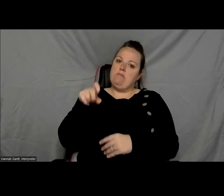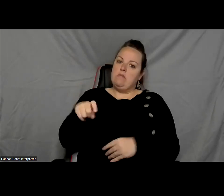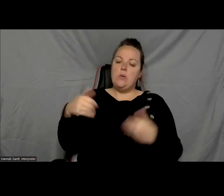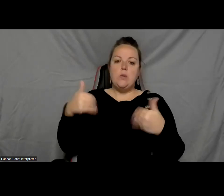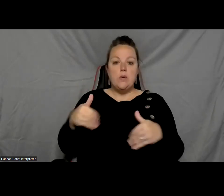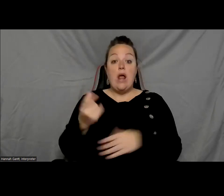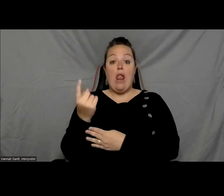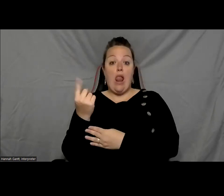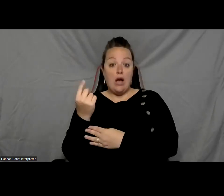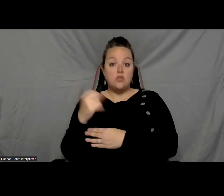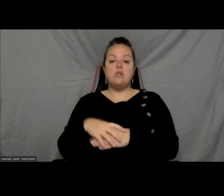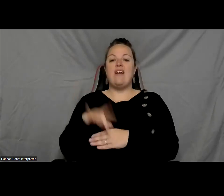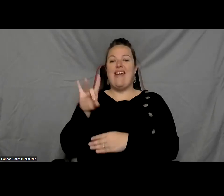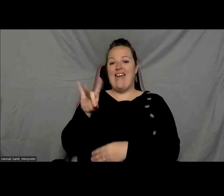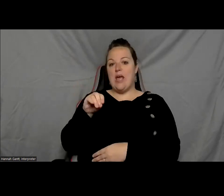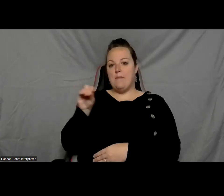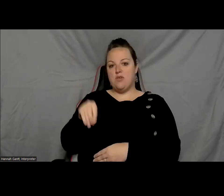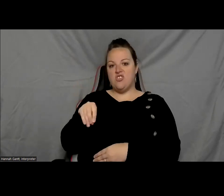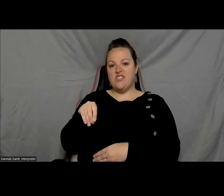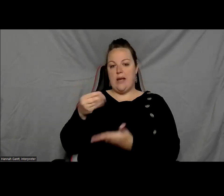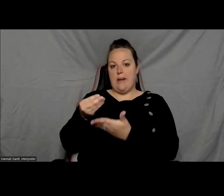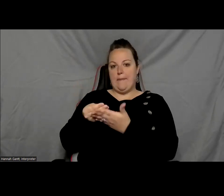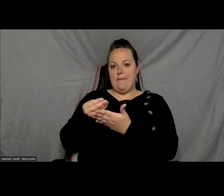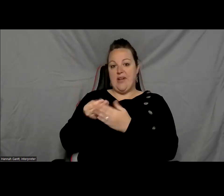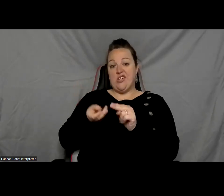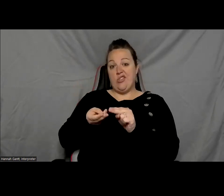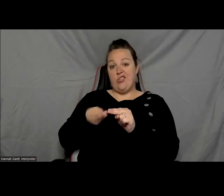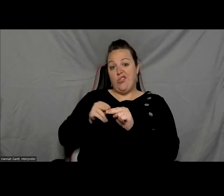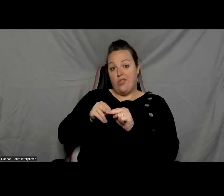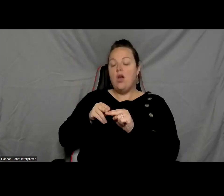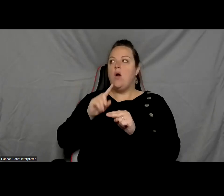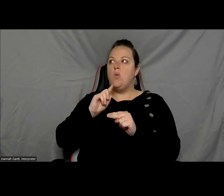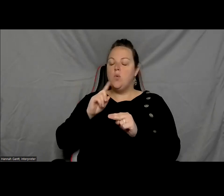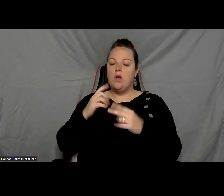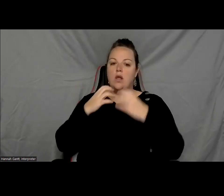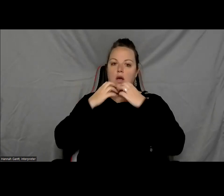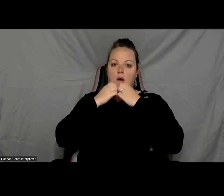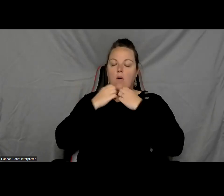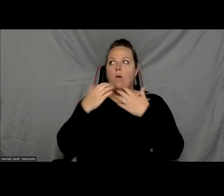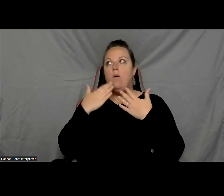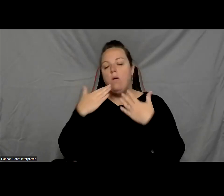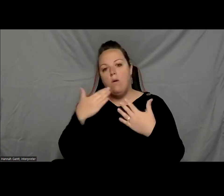Last year, we saw an 8% budget increase that we were very grateful for. Many of us advocated